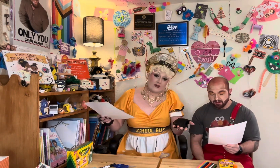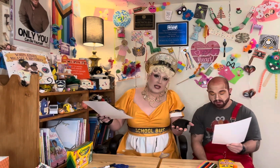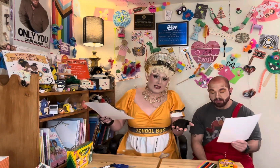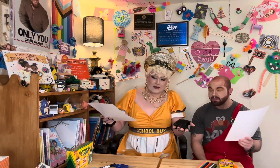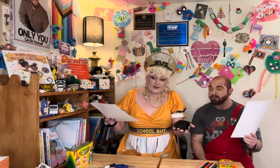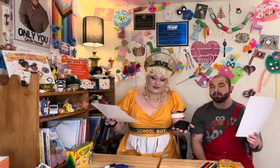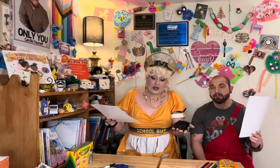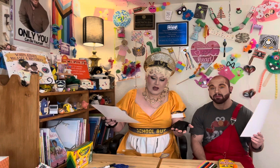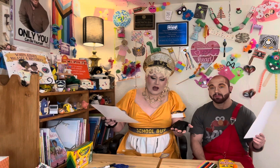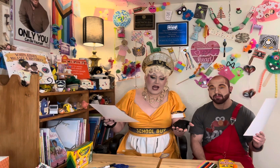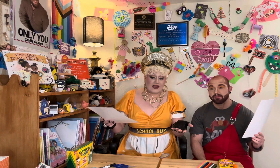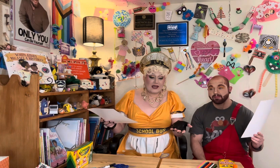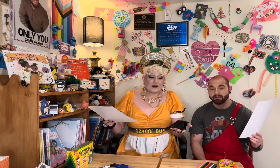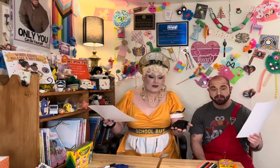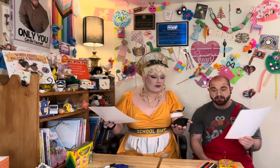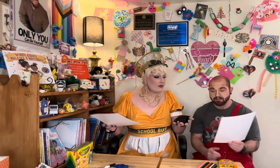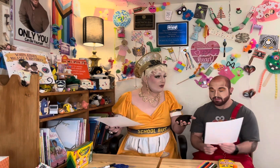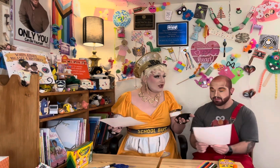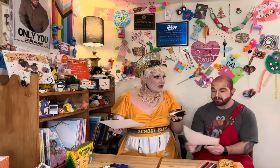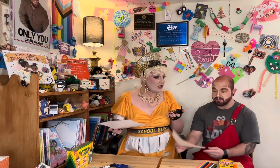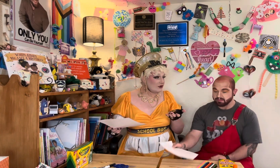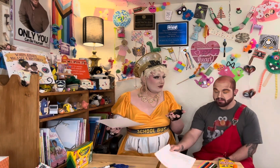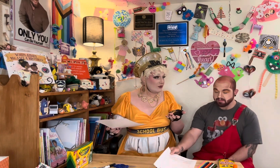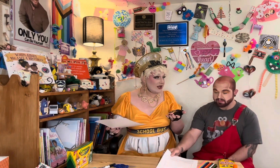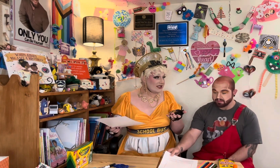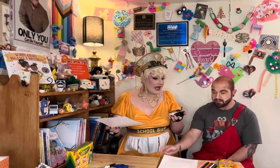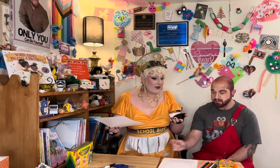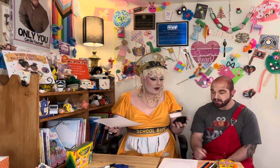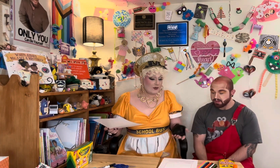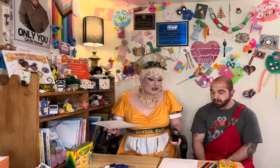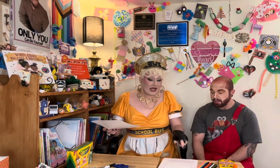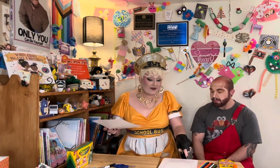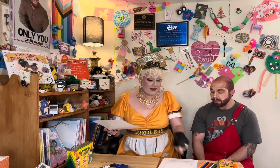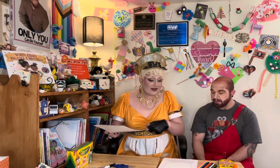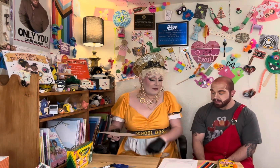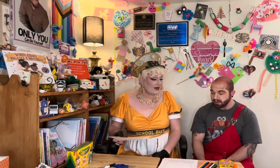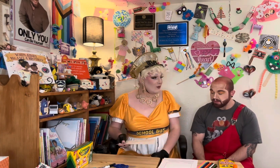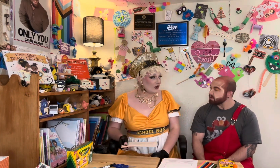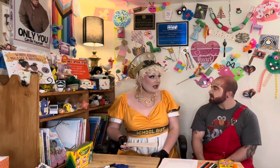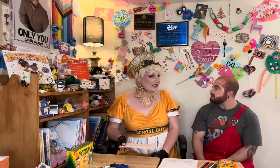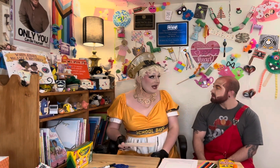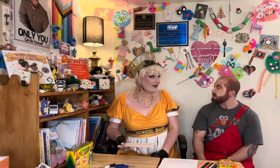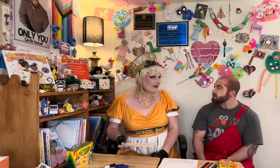Reading Time. I think we should do one together and we should have the theme be "Working Together."